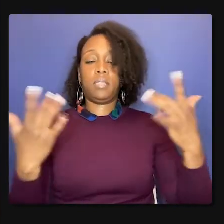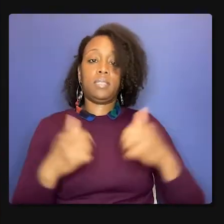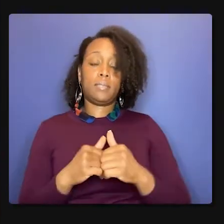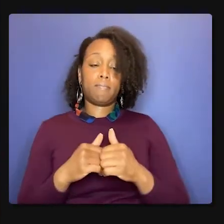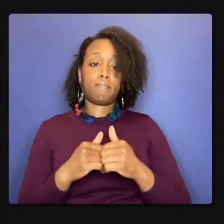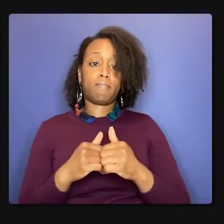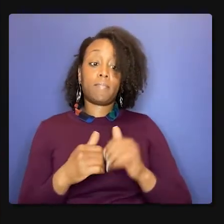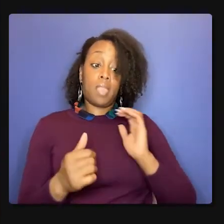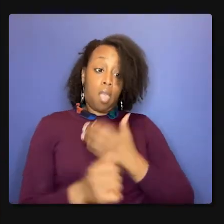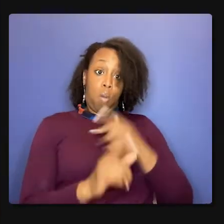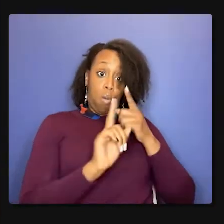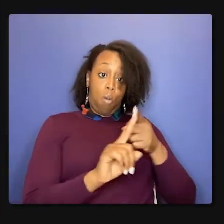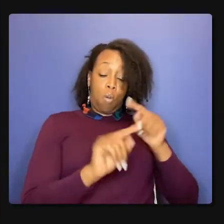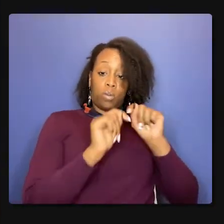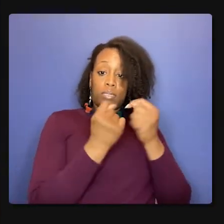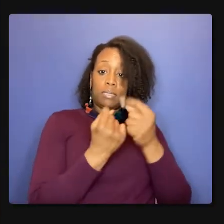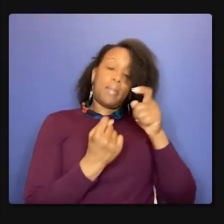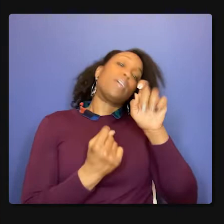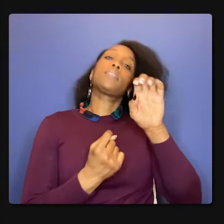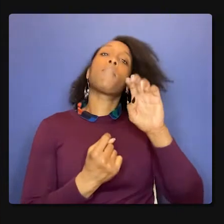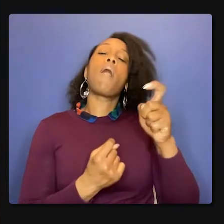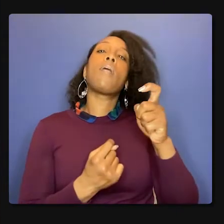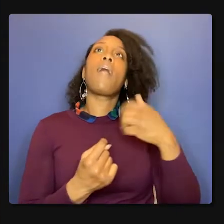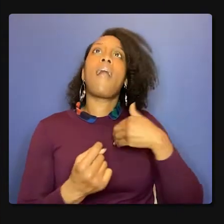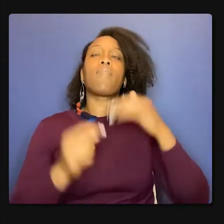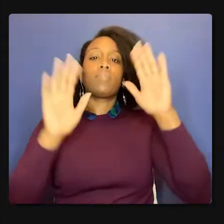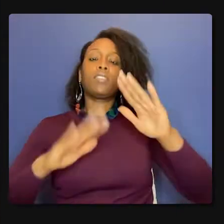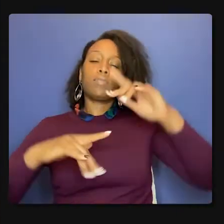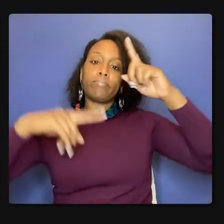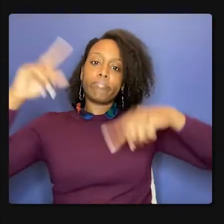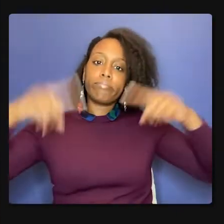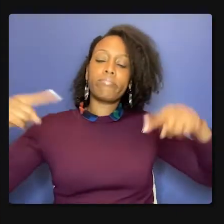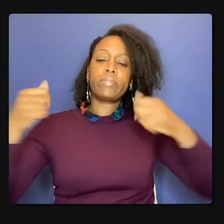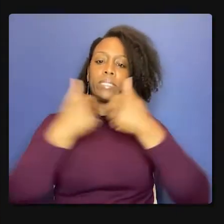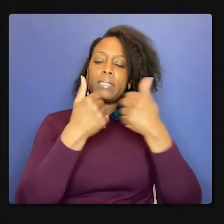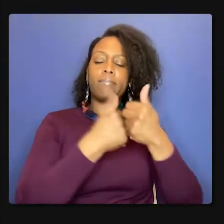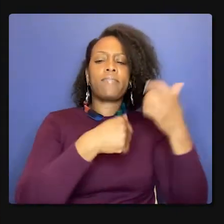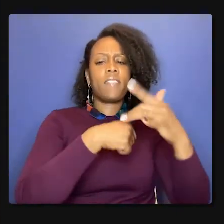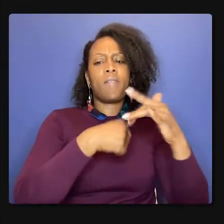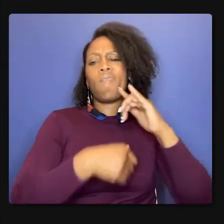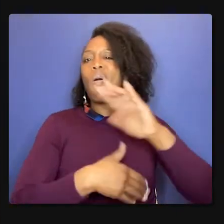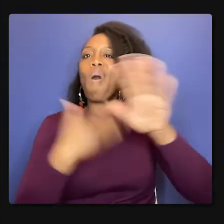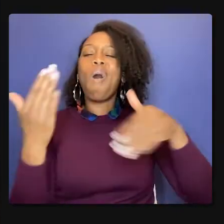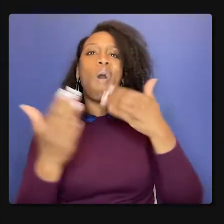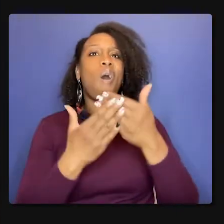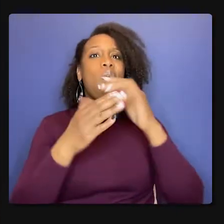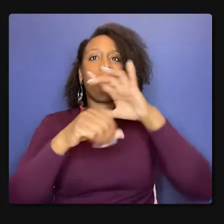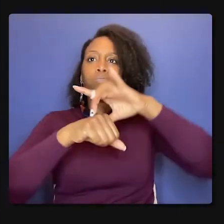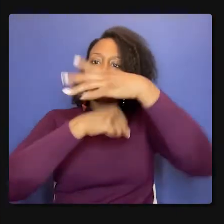Our goal at Team Xbox is to have great, diverse games available for everyone on the planet to enjoy.